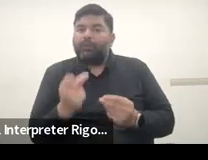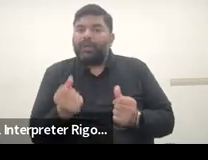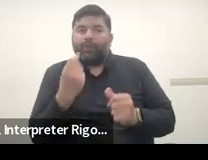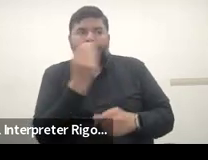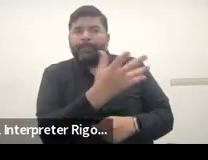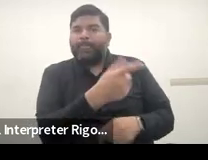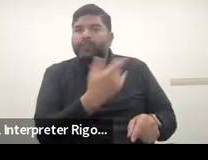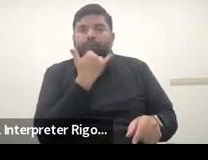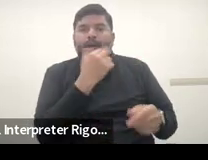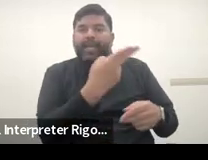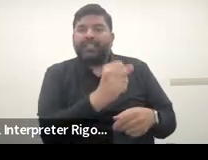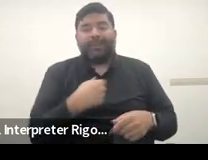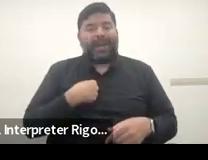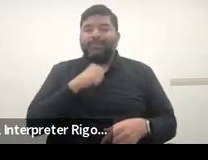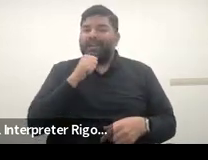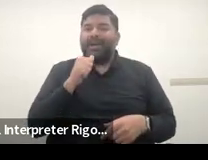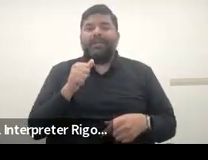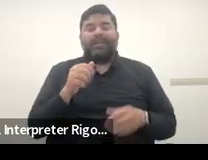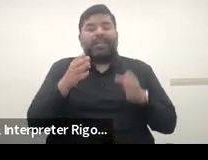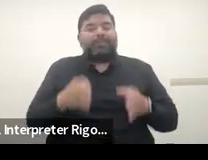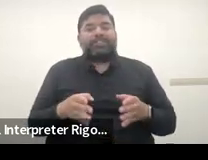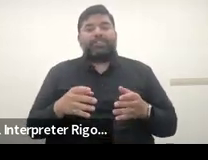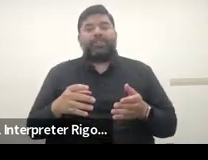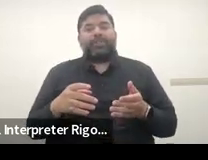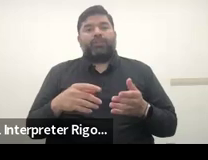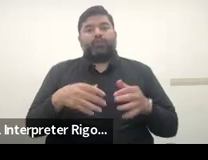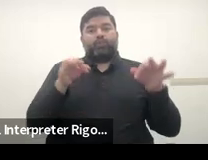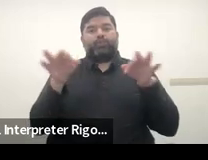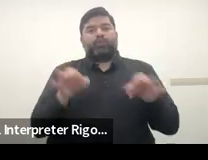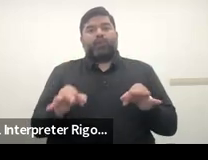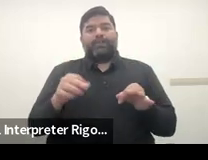I'm not really in a position to prescribe what is correct and what's not correct so I do want to be